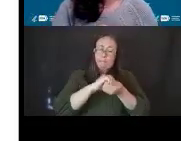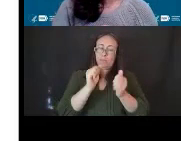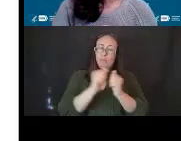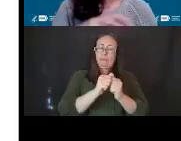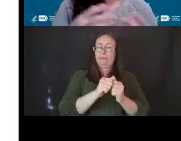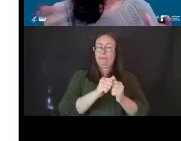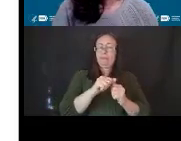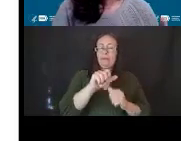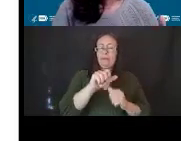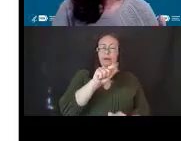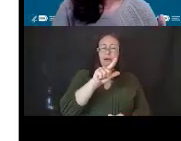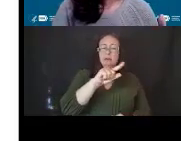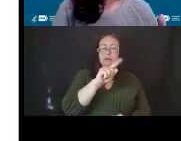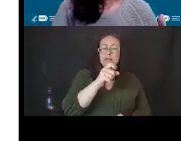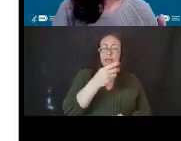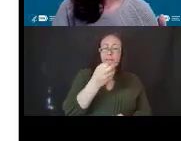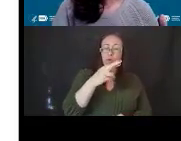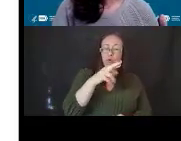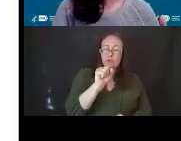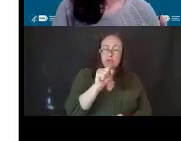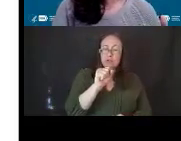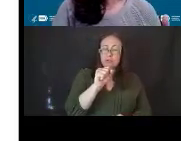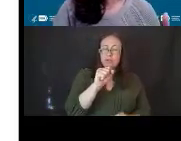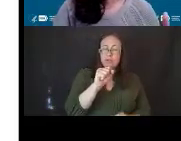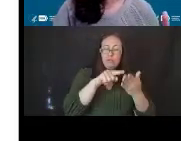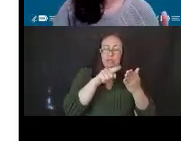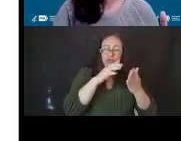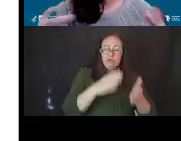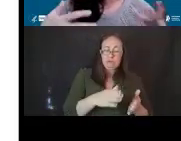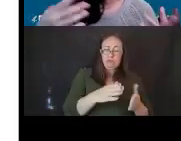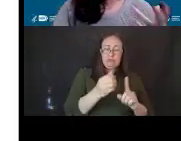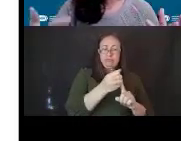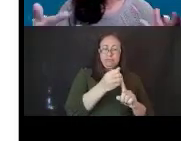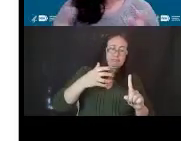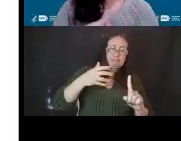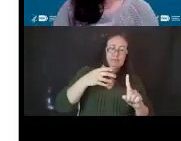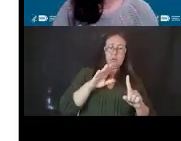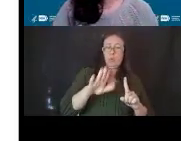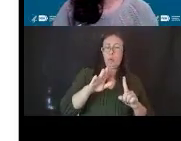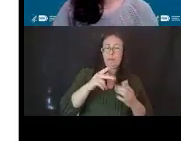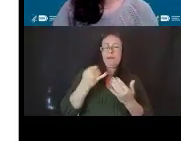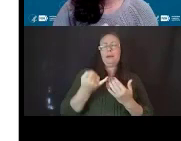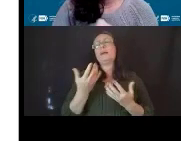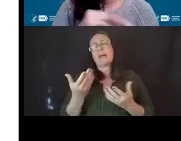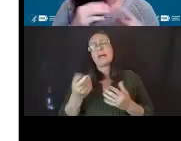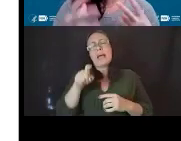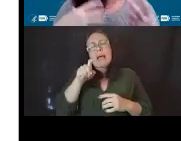by supporting and recruiting students, postdocs and eligible investigators from groups